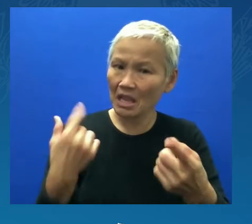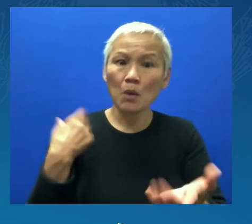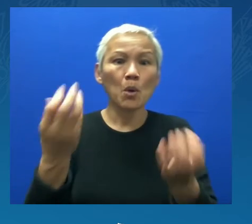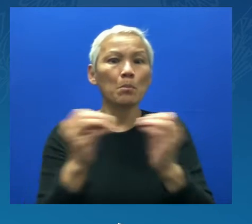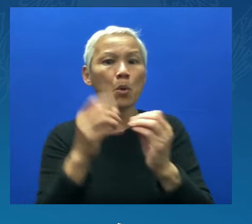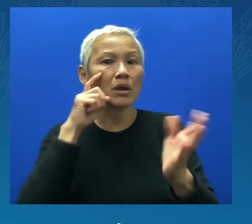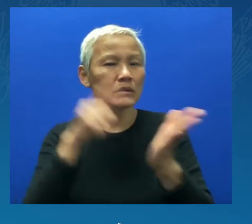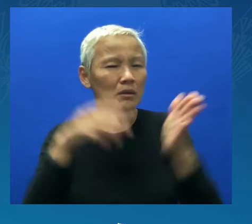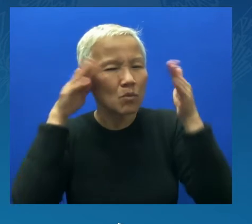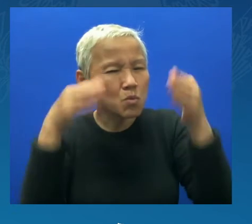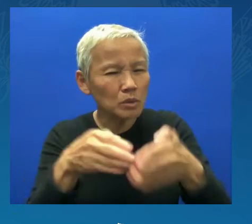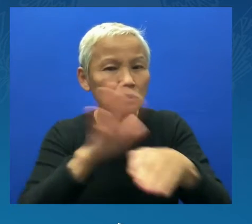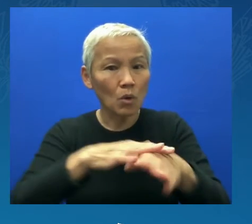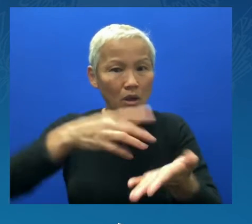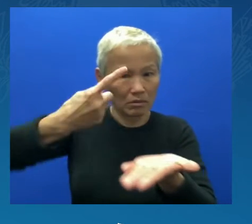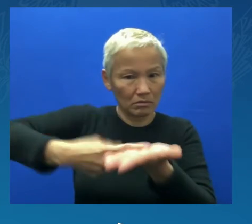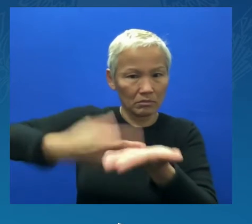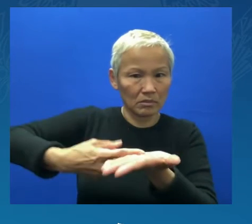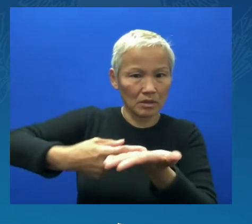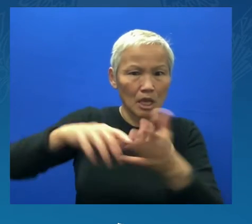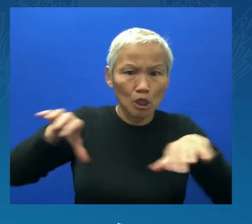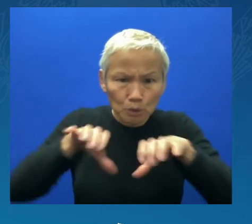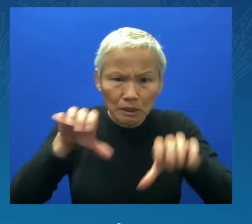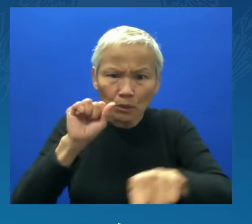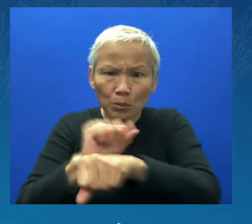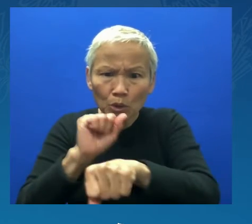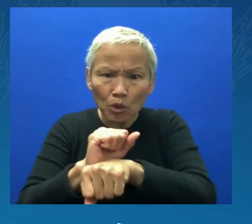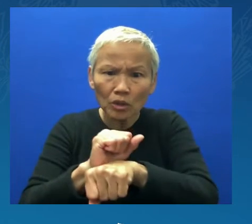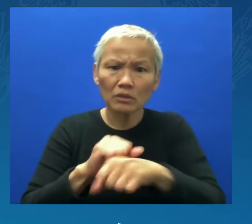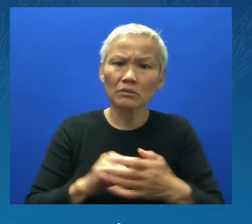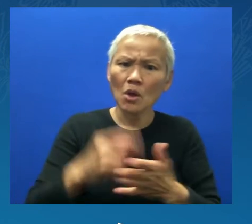and recognizing that part of the issue here